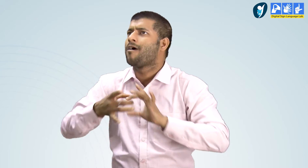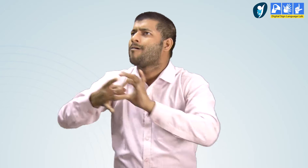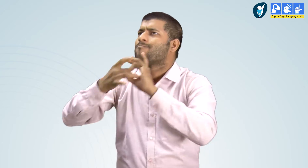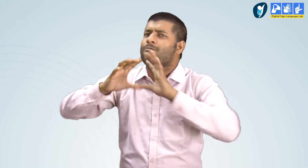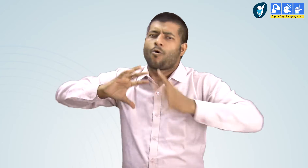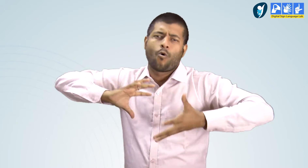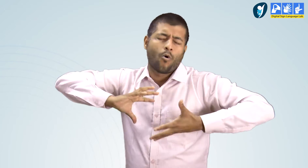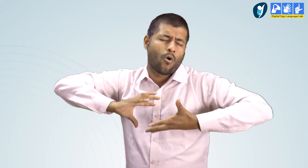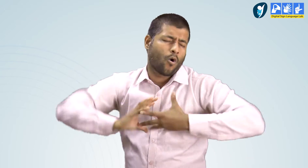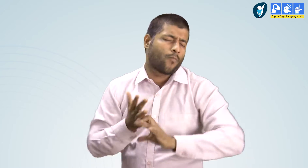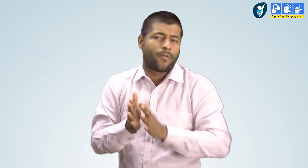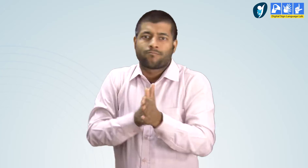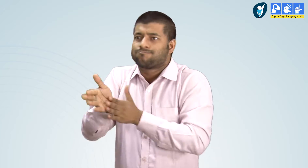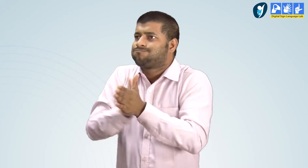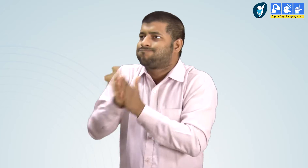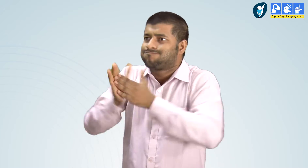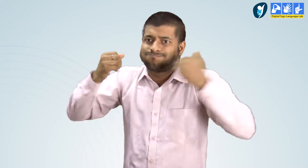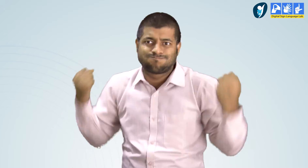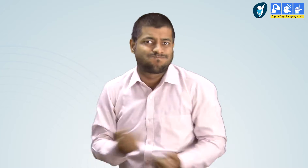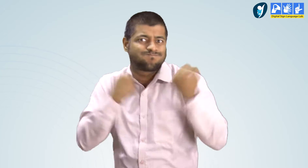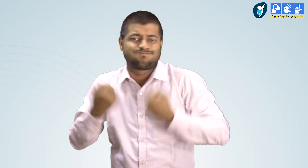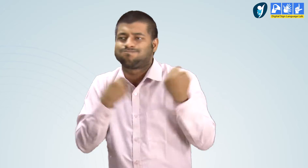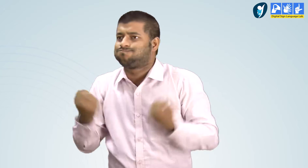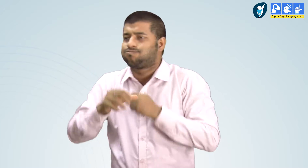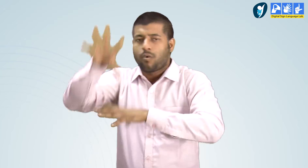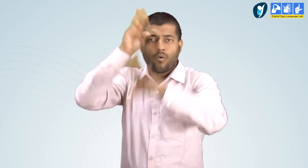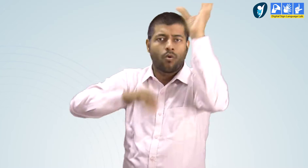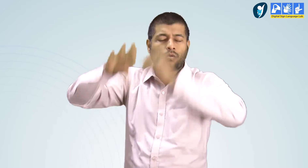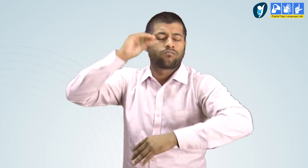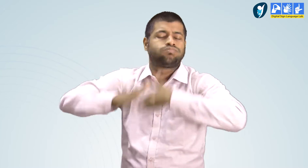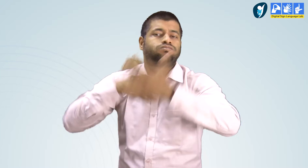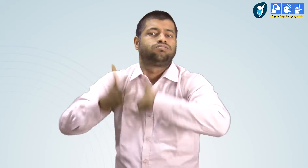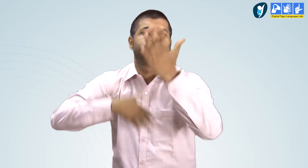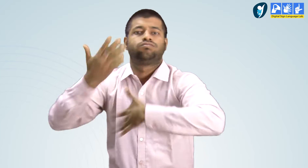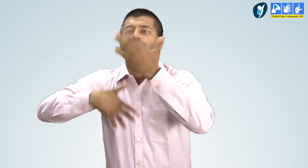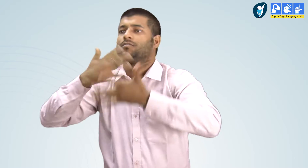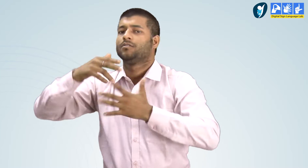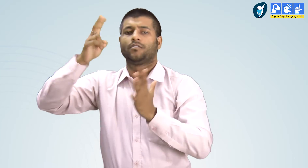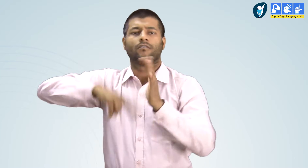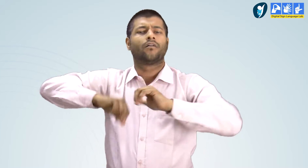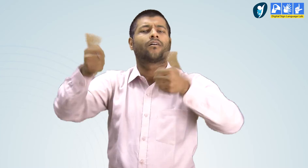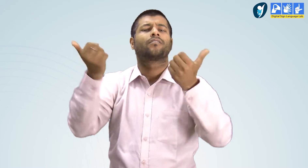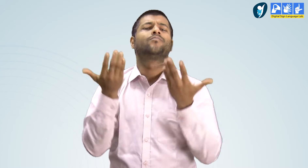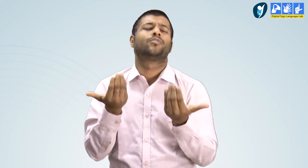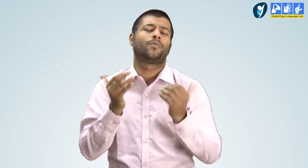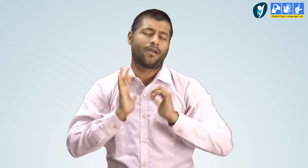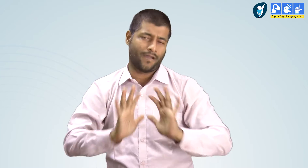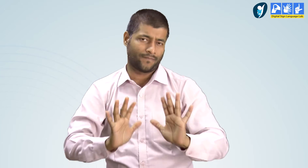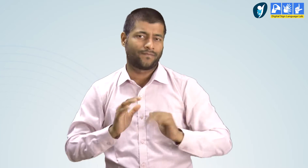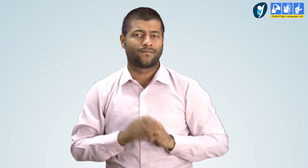So your child would feel more connected, and will participate in his education with eagerness. So that he will be able to do better.